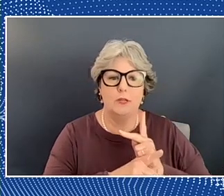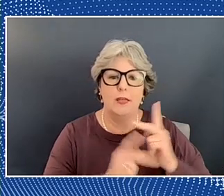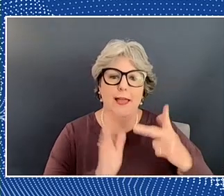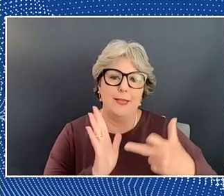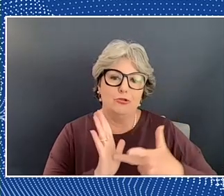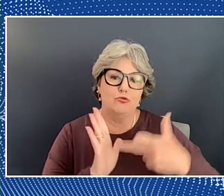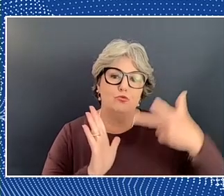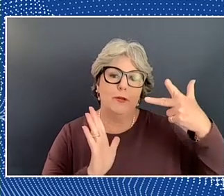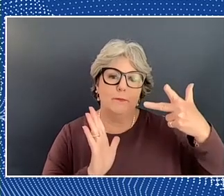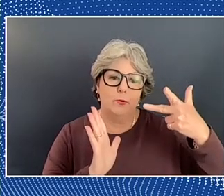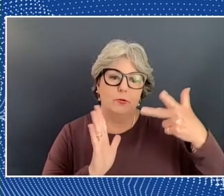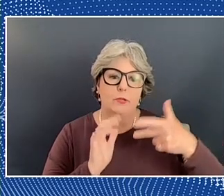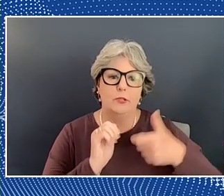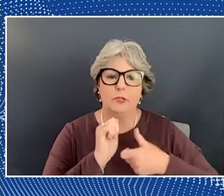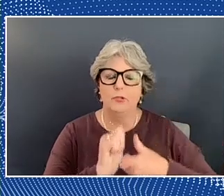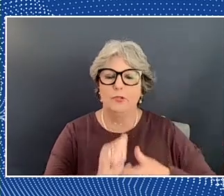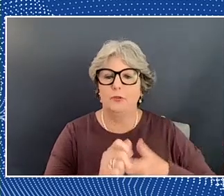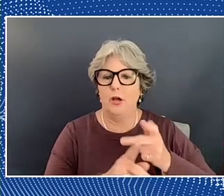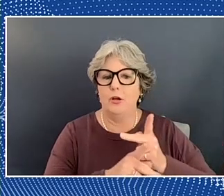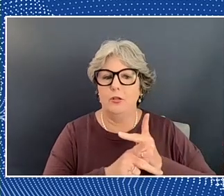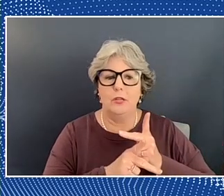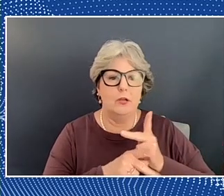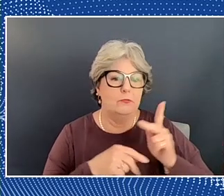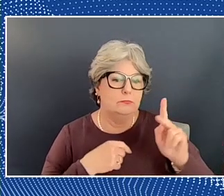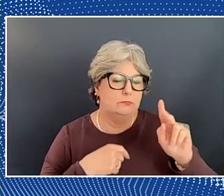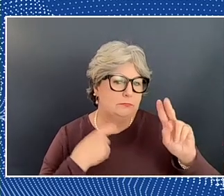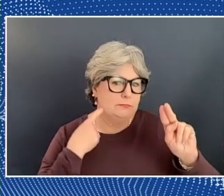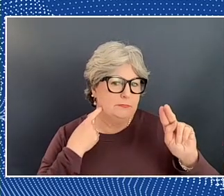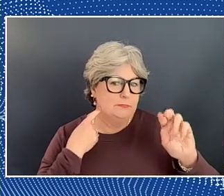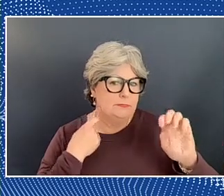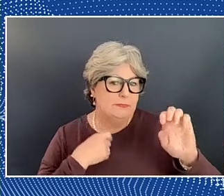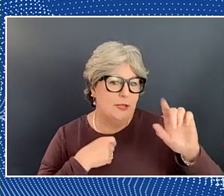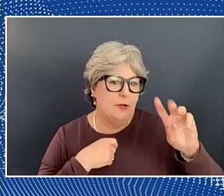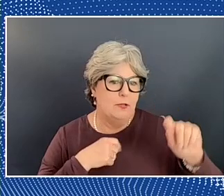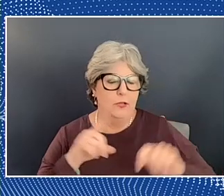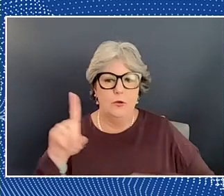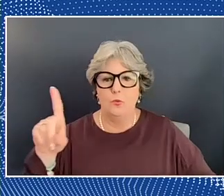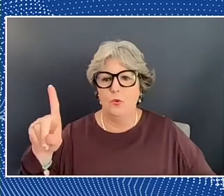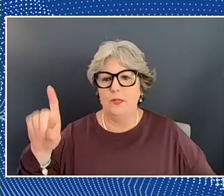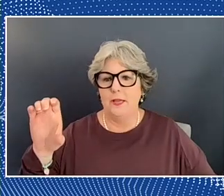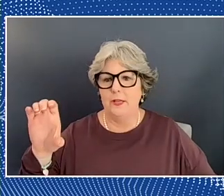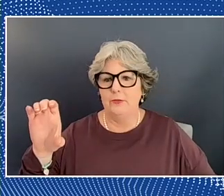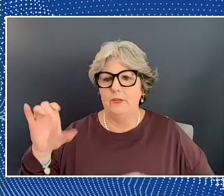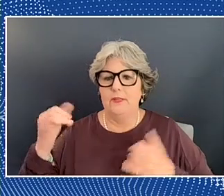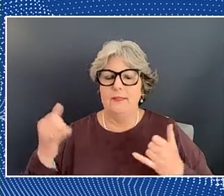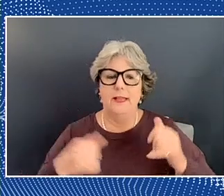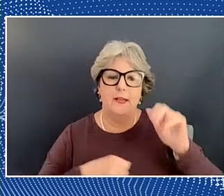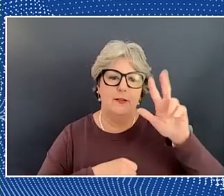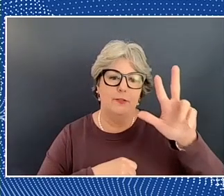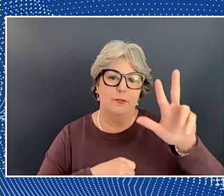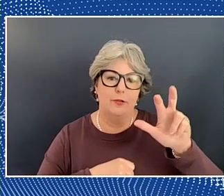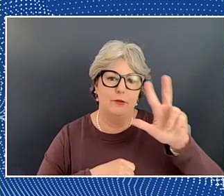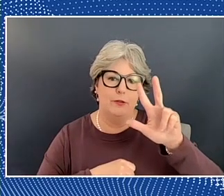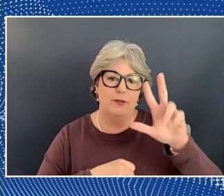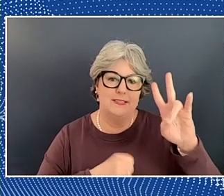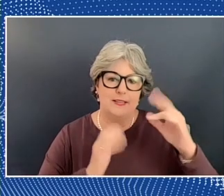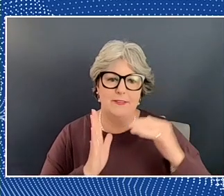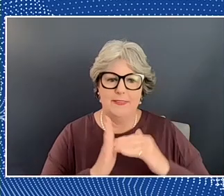according to our loan servicer, Nelnet, from about $100,000 to over $337,000.